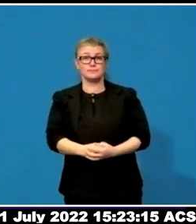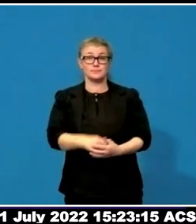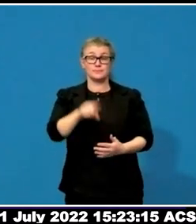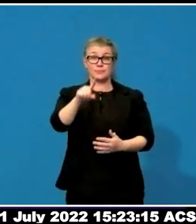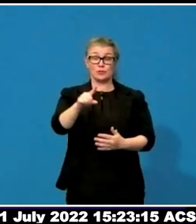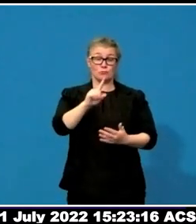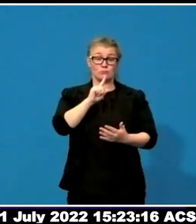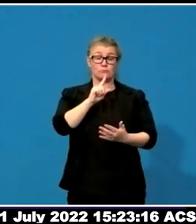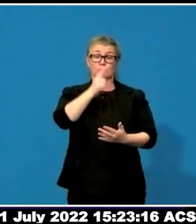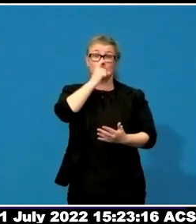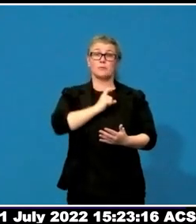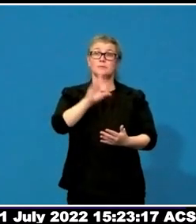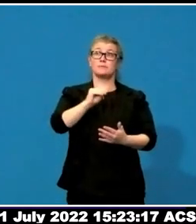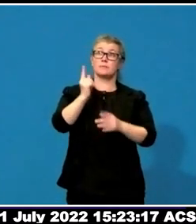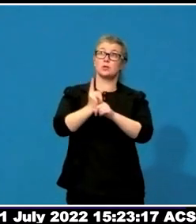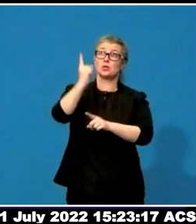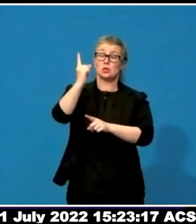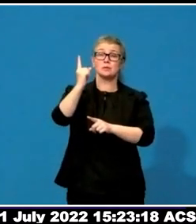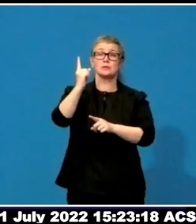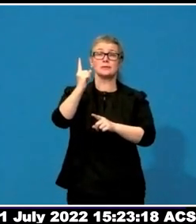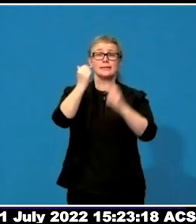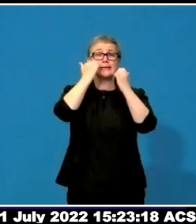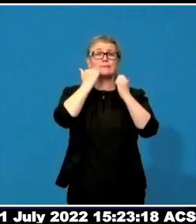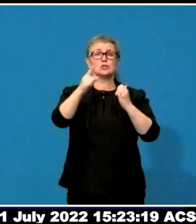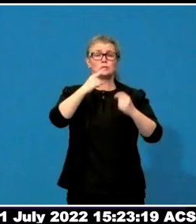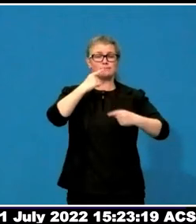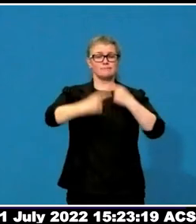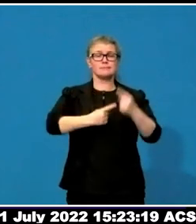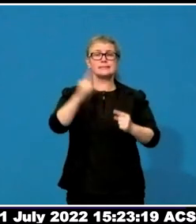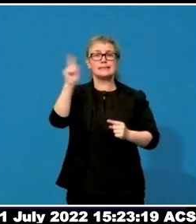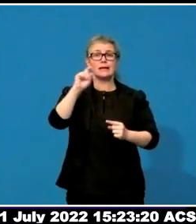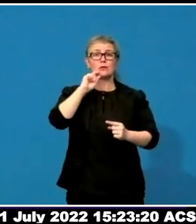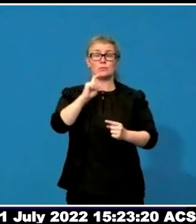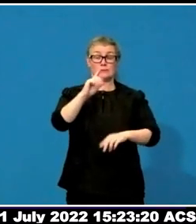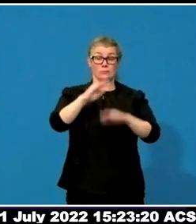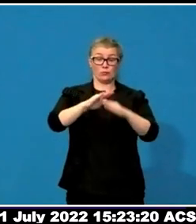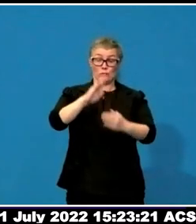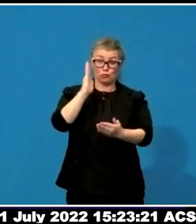will administer the oath to you.